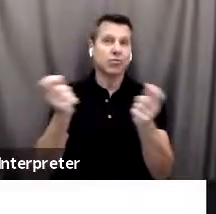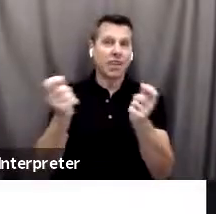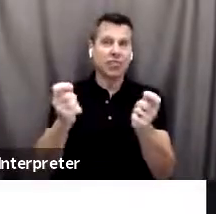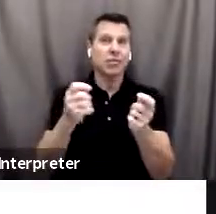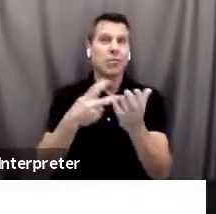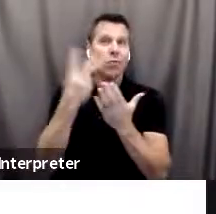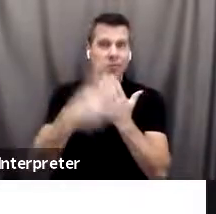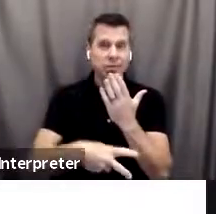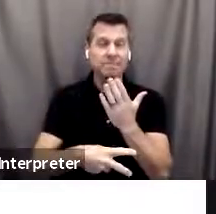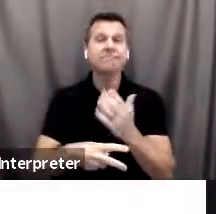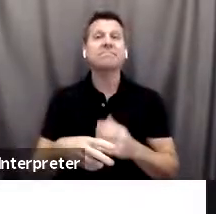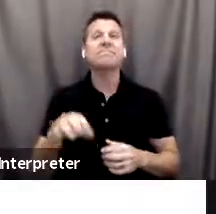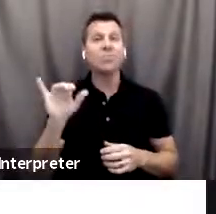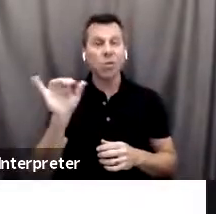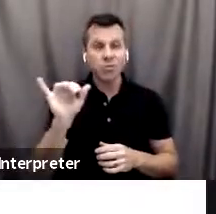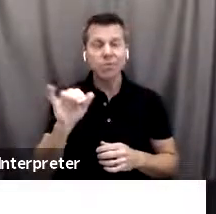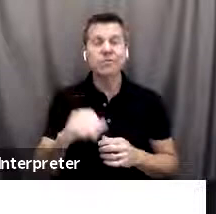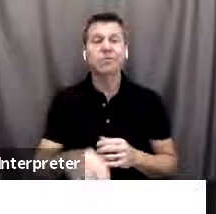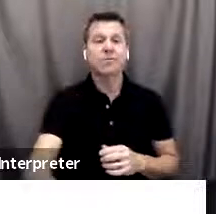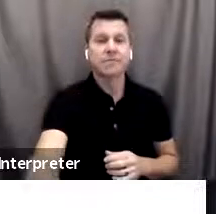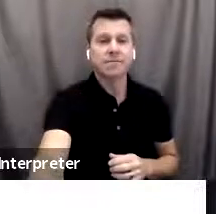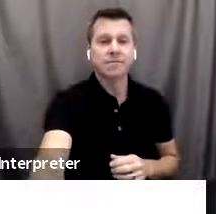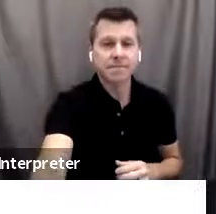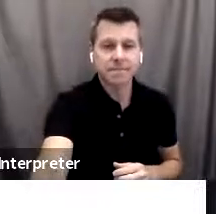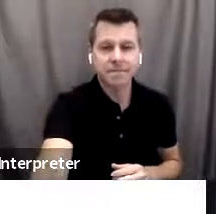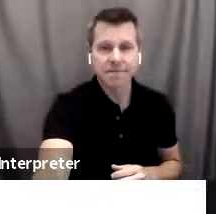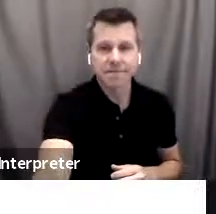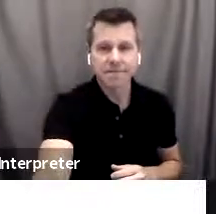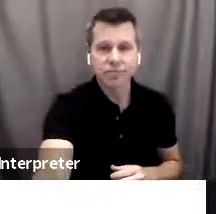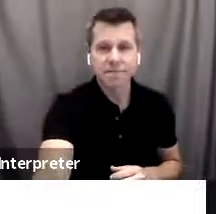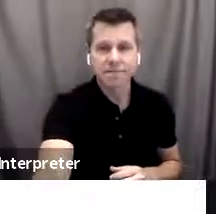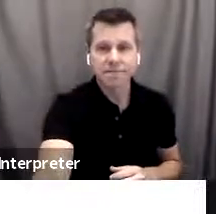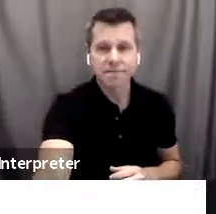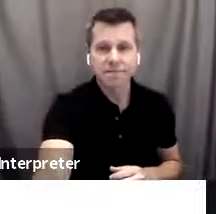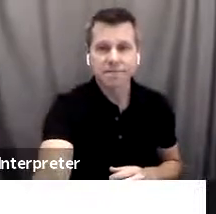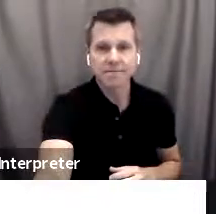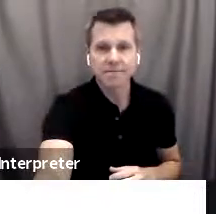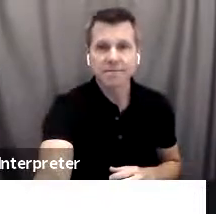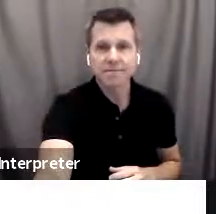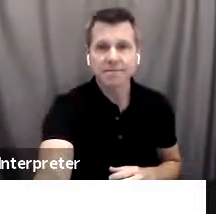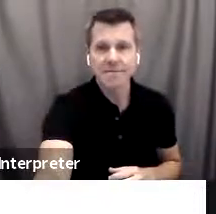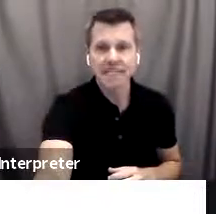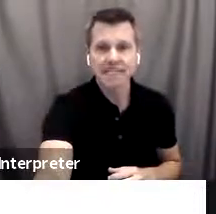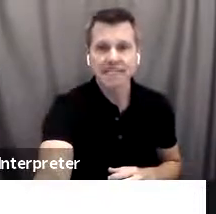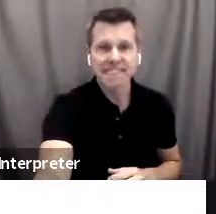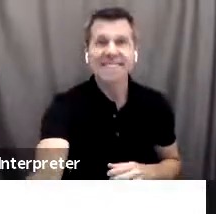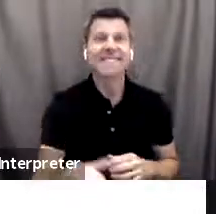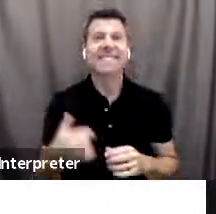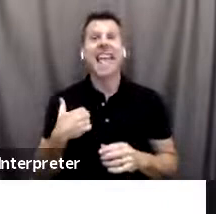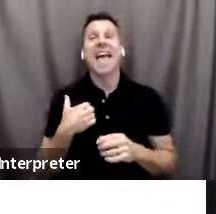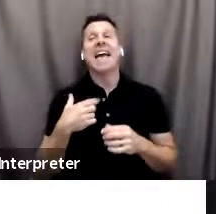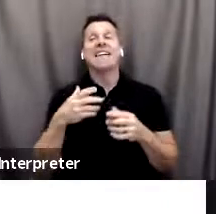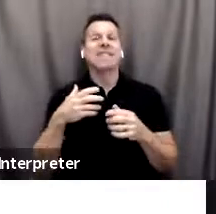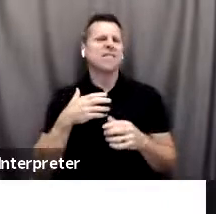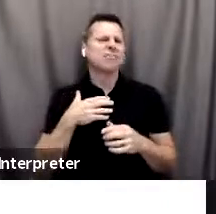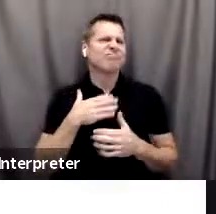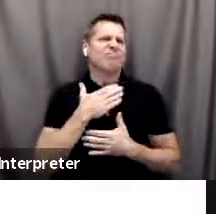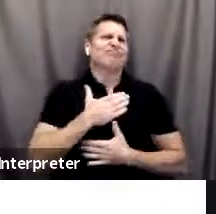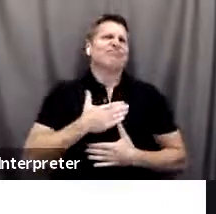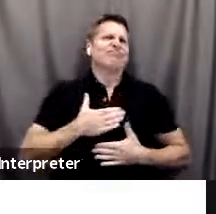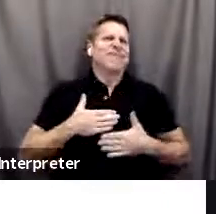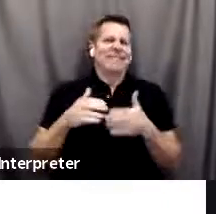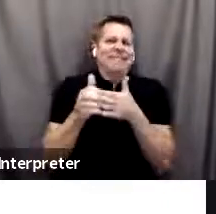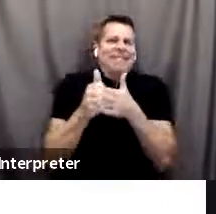I've also been given the the really, how do I say this a luxury of overseeing the Dream Center here at Fresno City College. I'm just